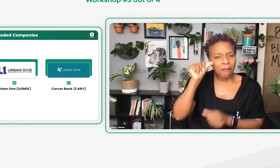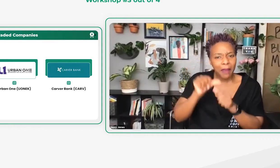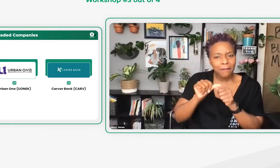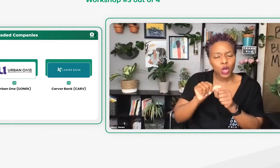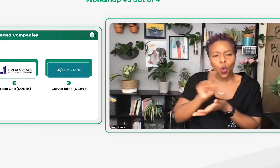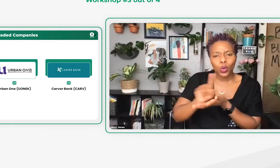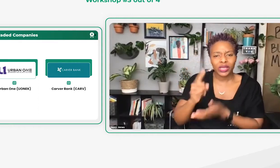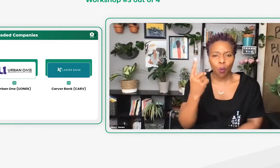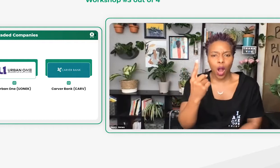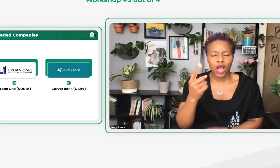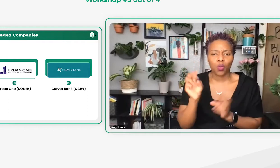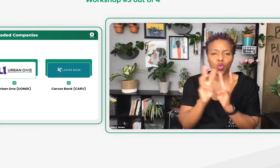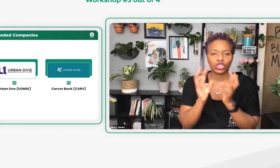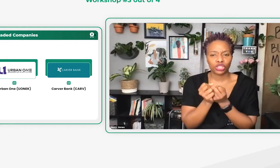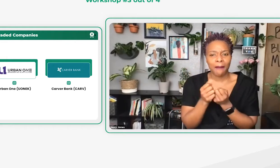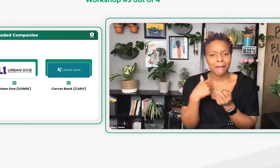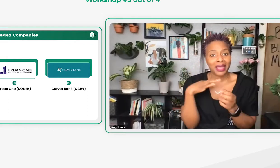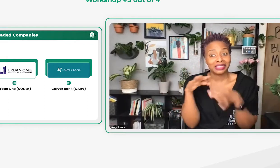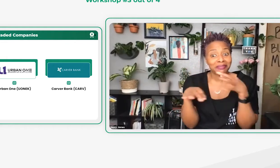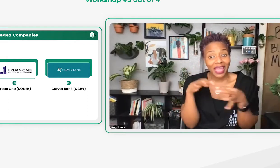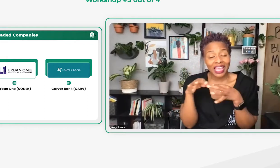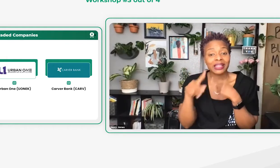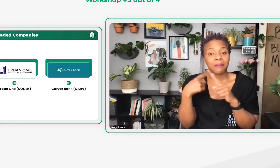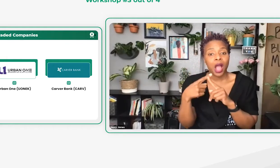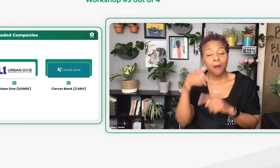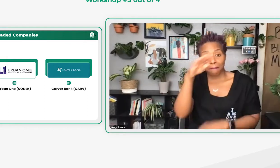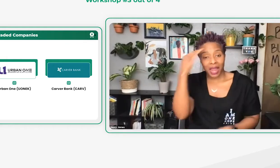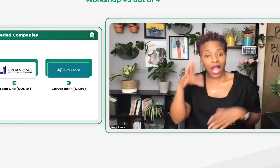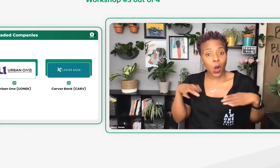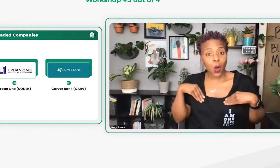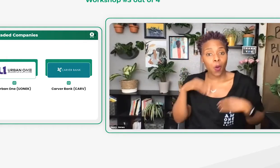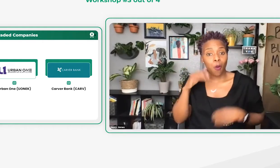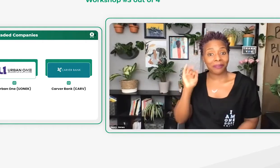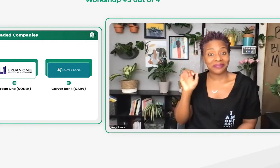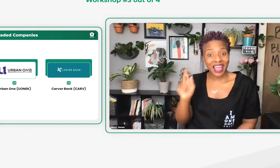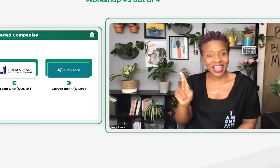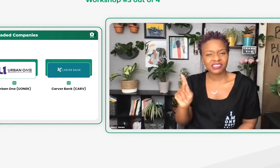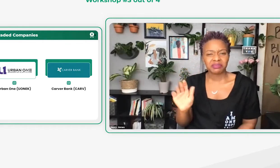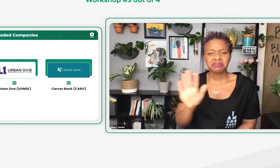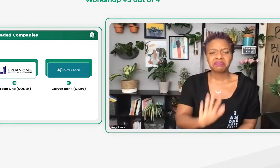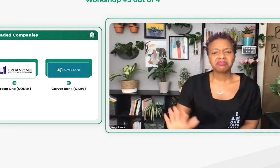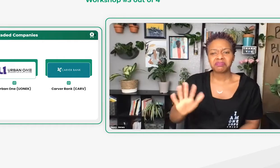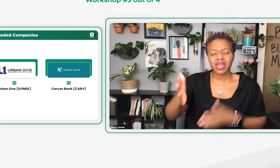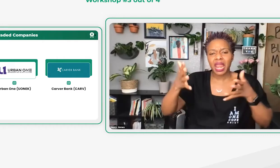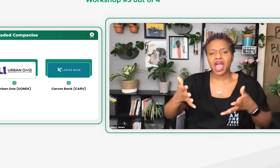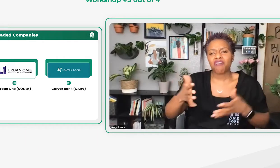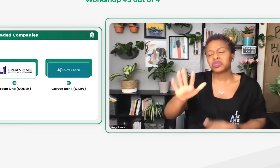Carver Bank. If you remember back in week one we did an explanation on black owned banks.